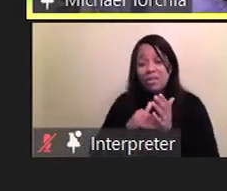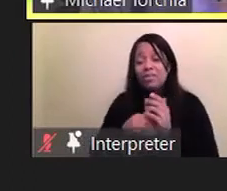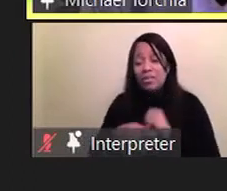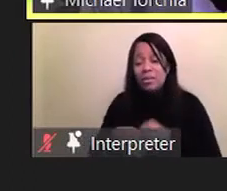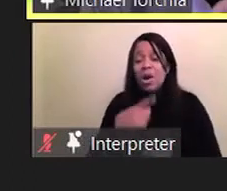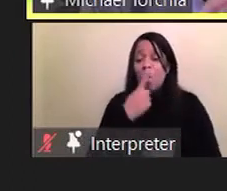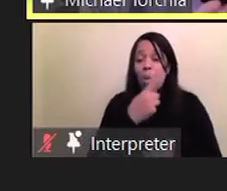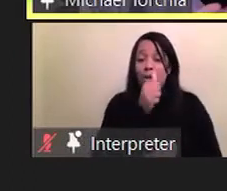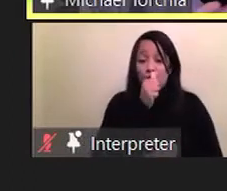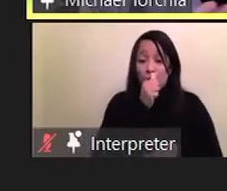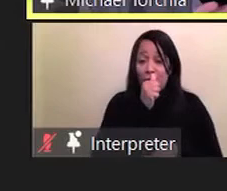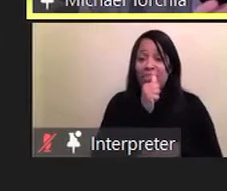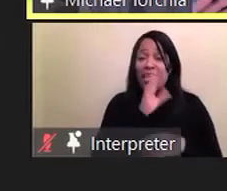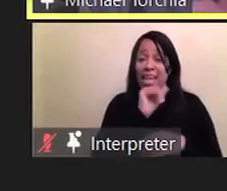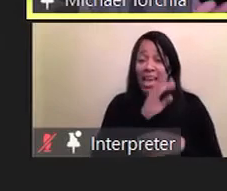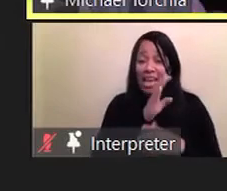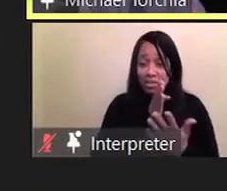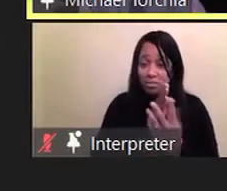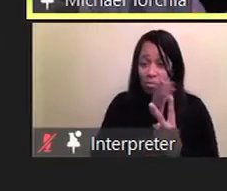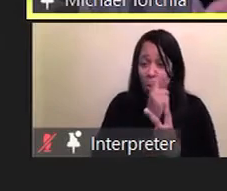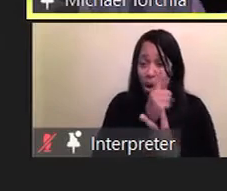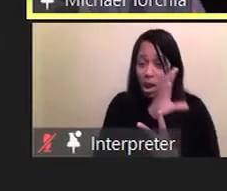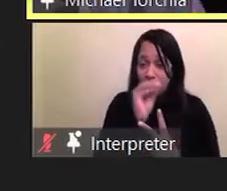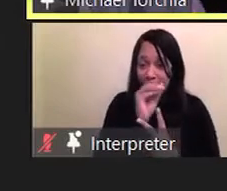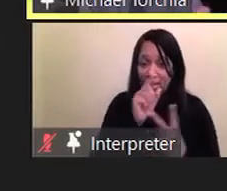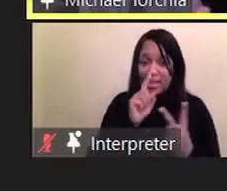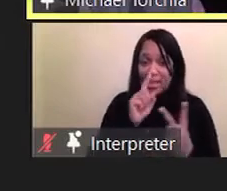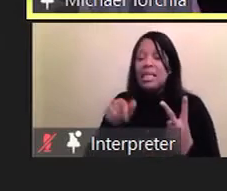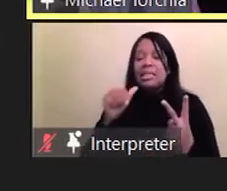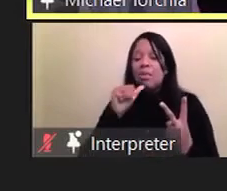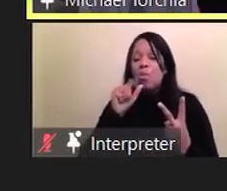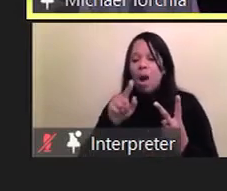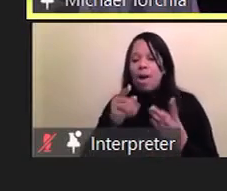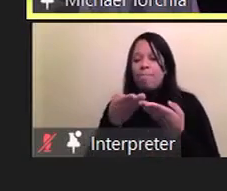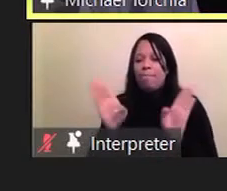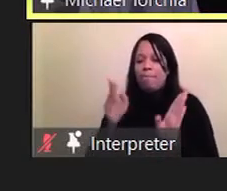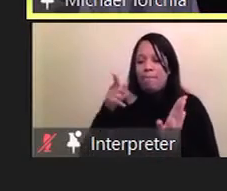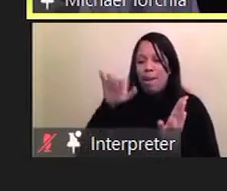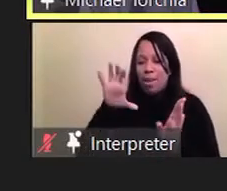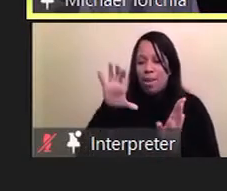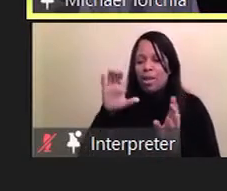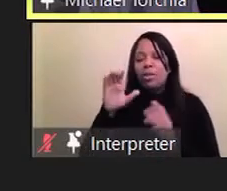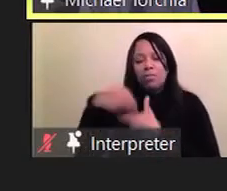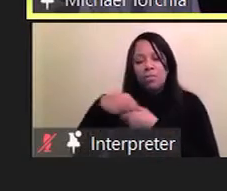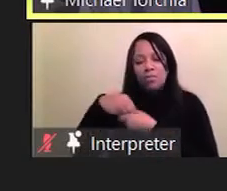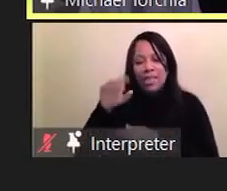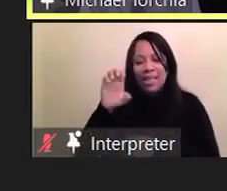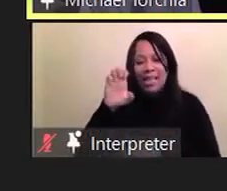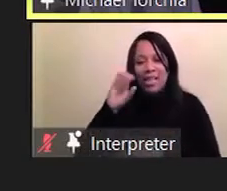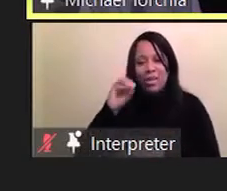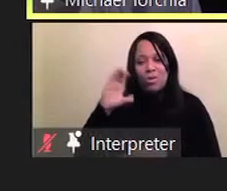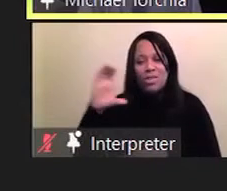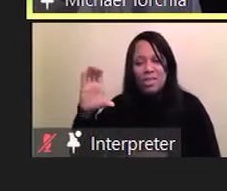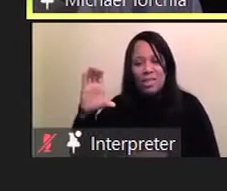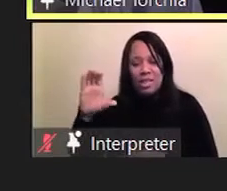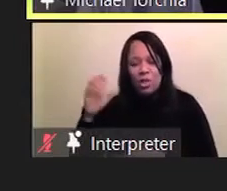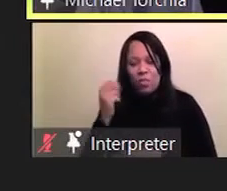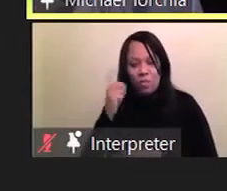one not-so-private with the EEOC with two applicants. And, Adam, why don't you talk a little bit